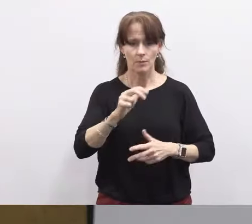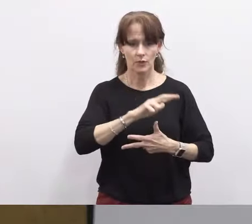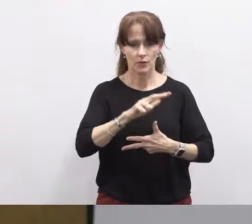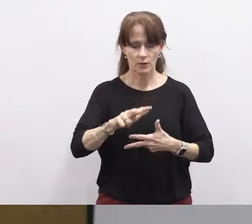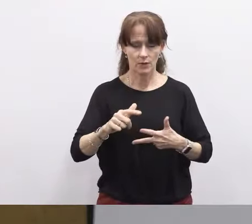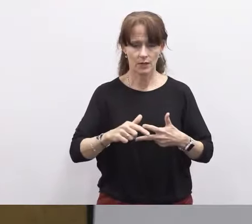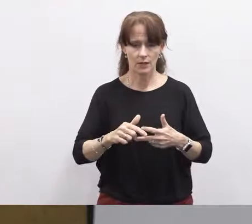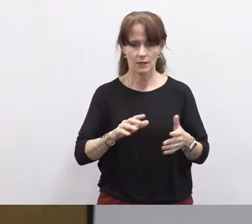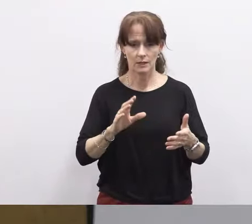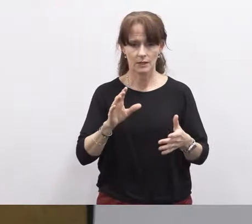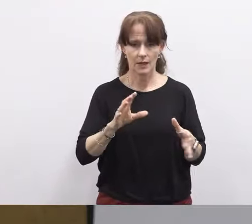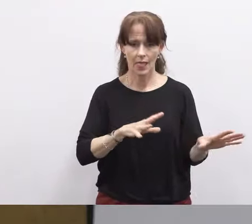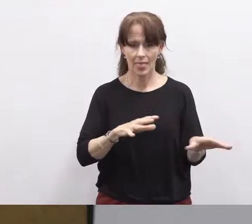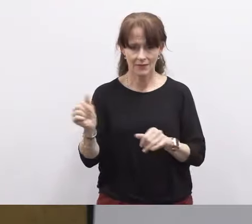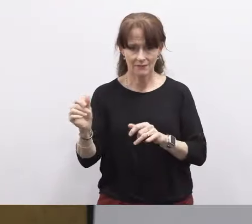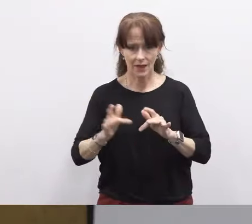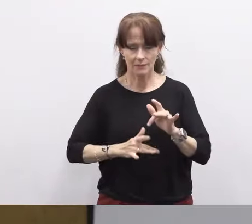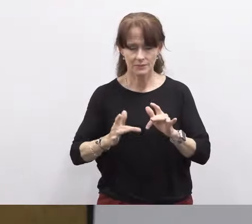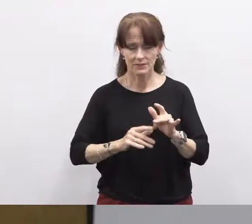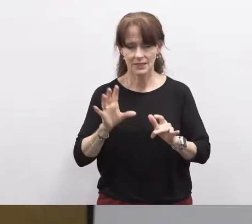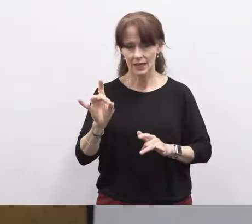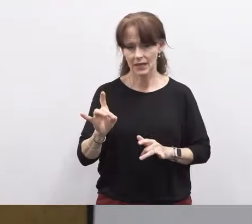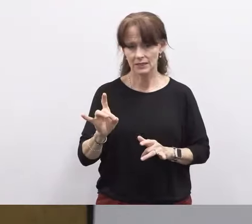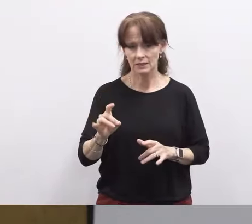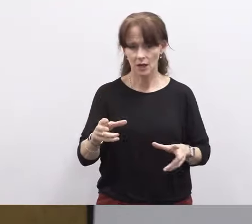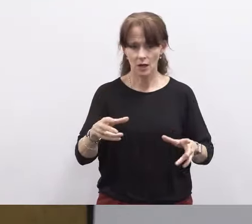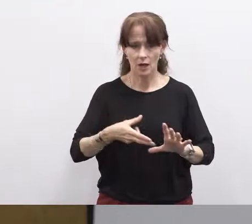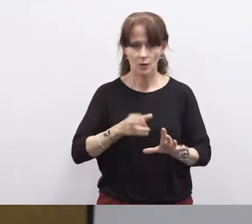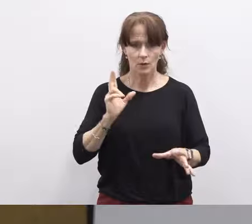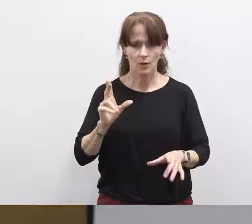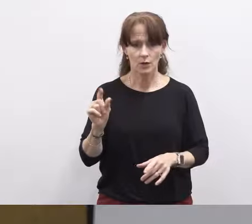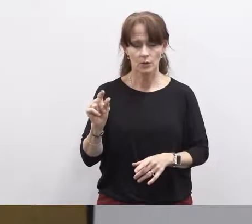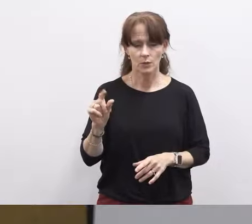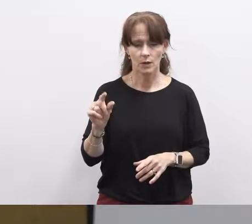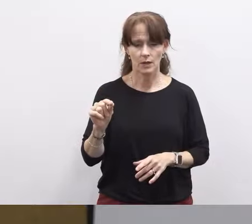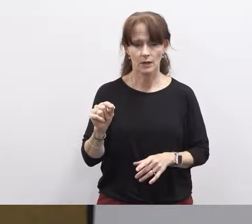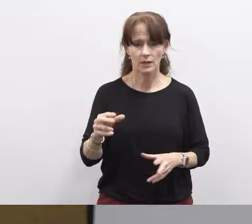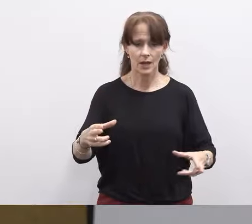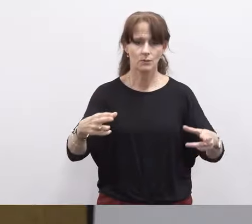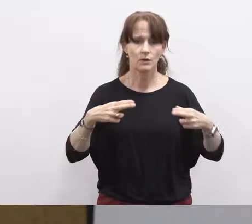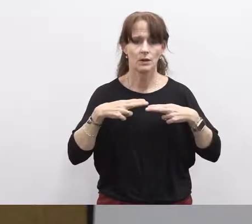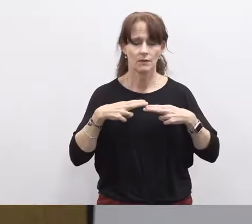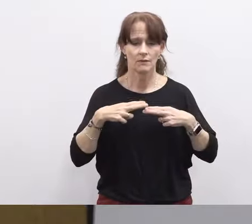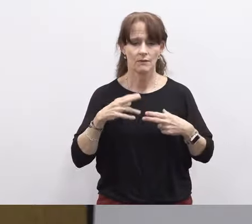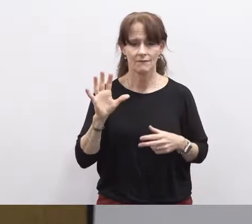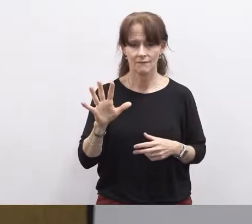Leaves of absence, we have eight. Resignations, we have 20, and retirements, we have five.